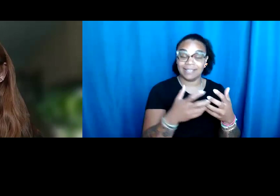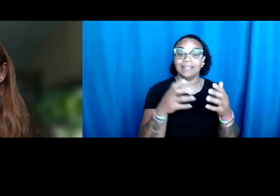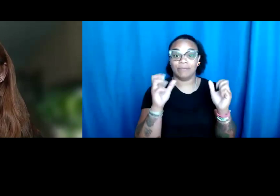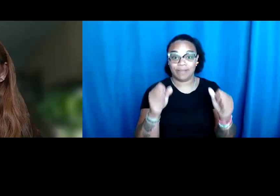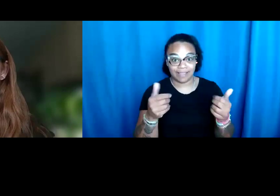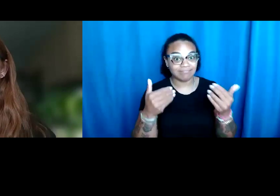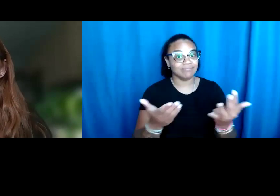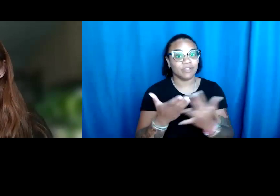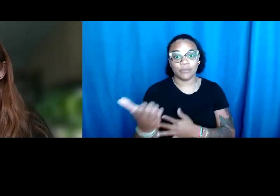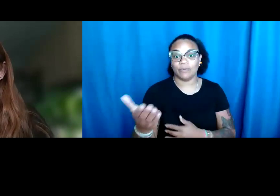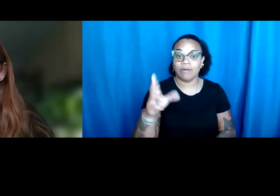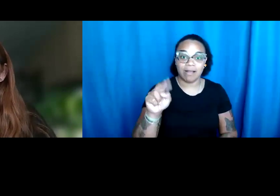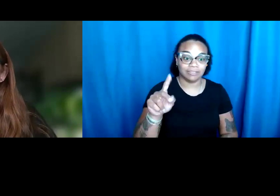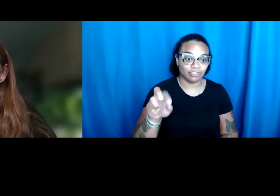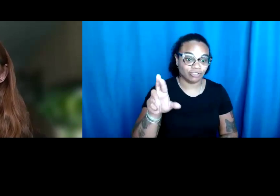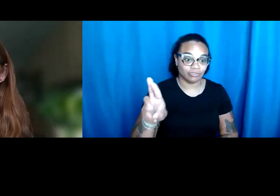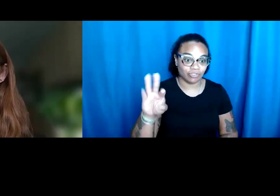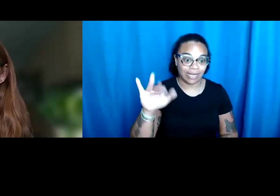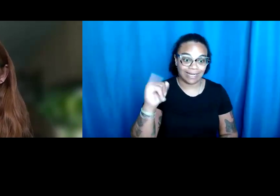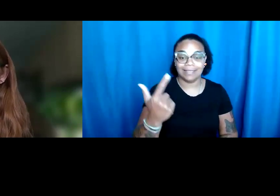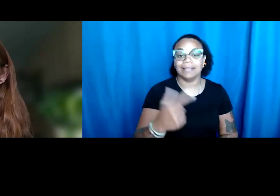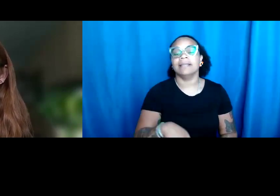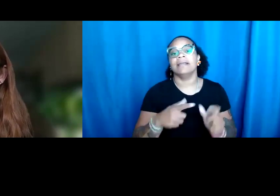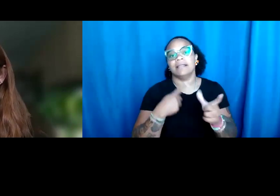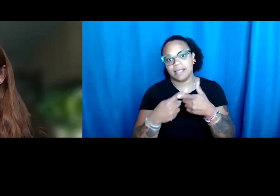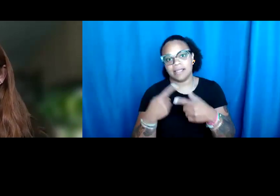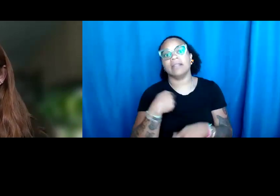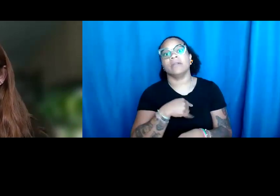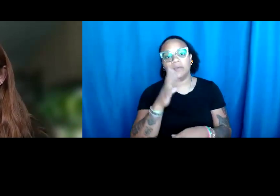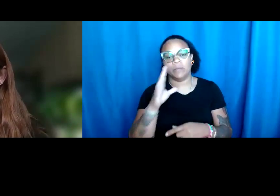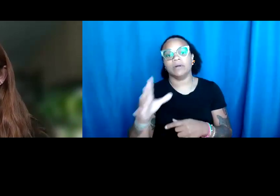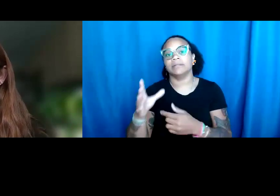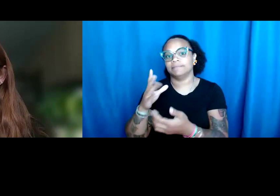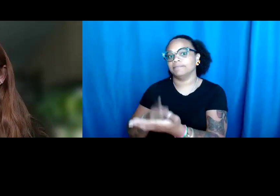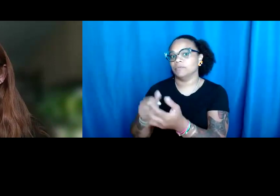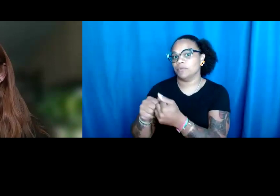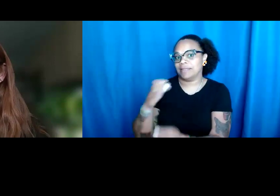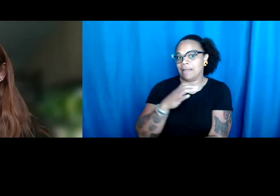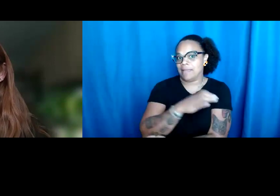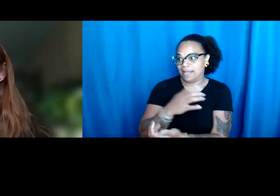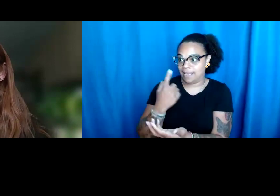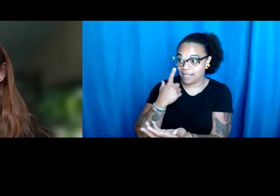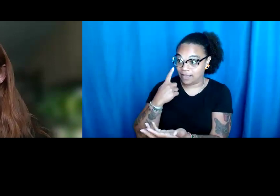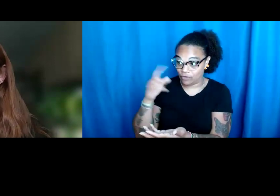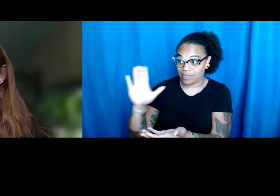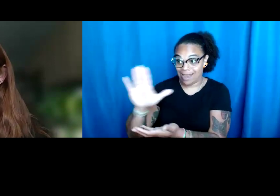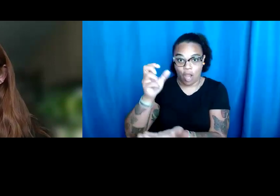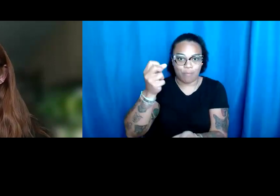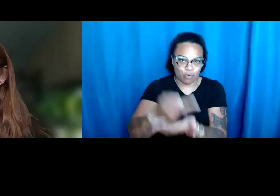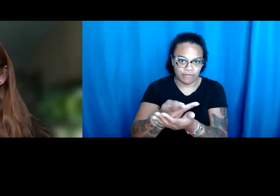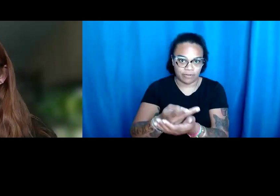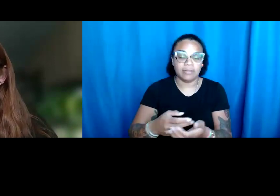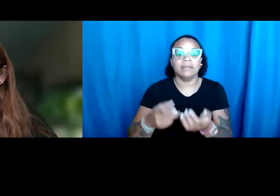underwriting, we do go to a committee for approval, and then we provide you with a letter